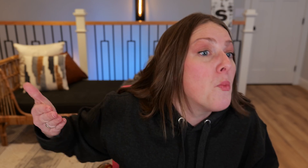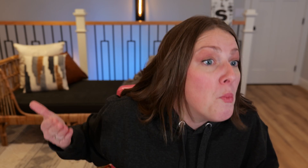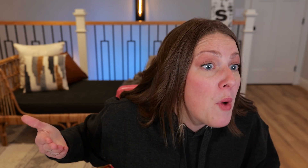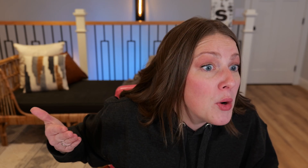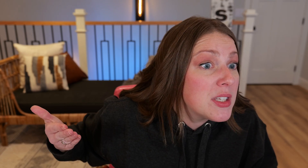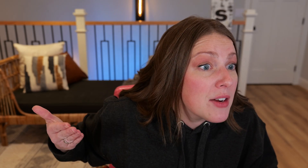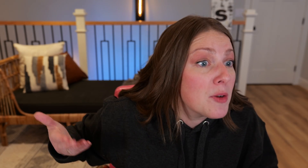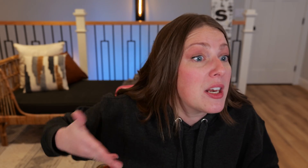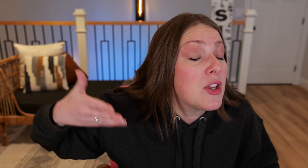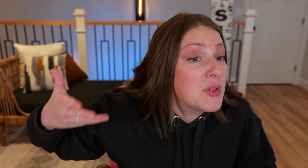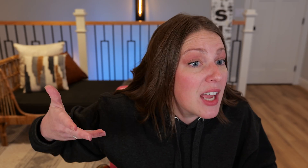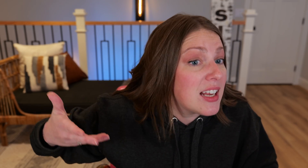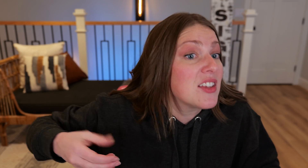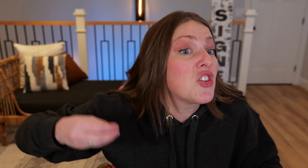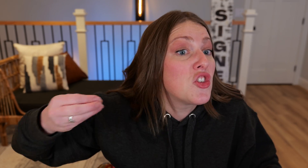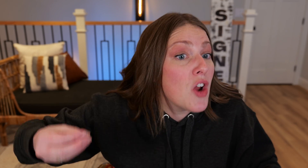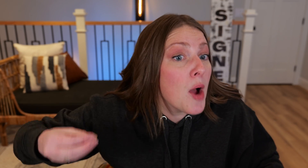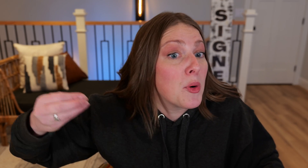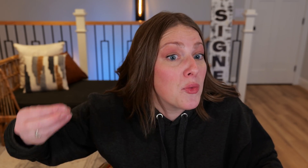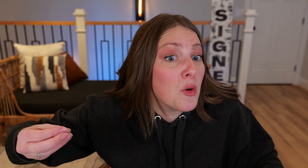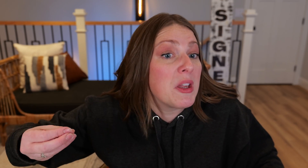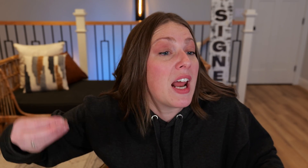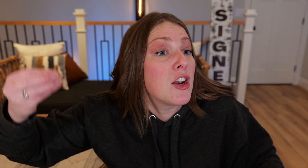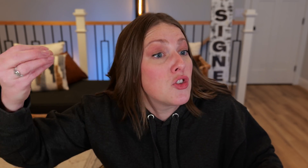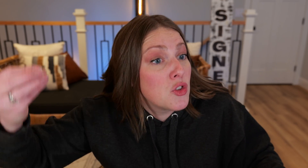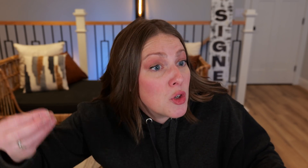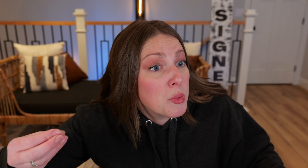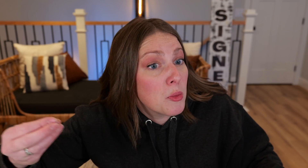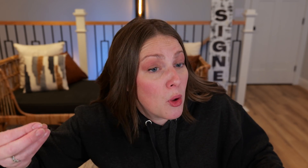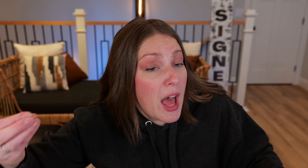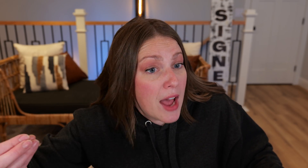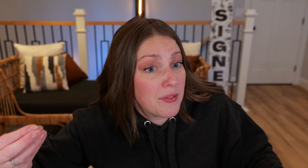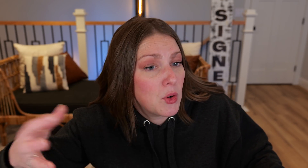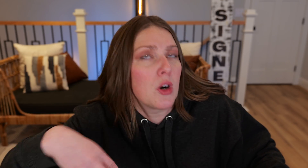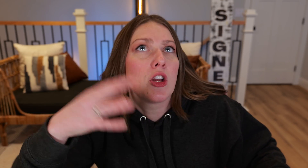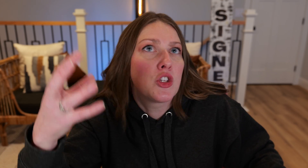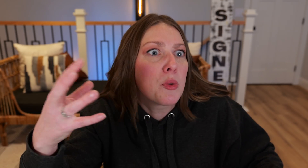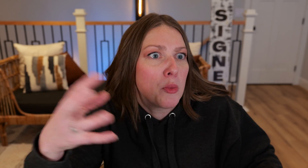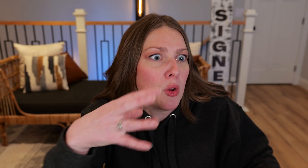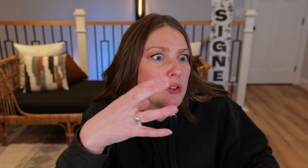most everybody who's signing this is not performing it at a Super Bowl half or a Super Bowl